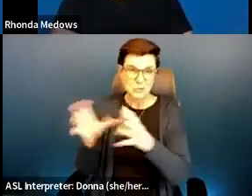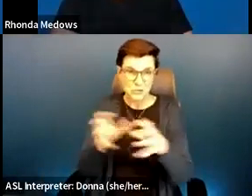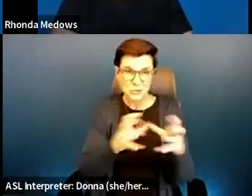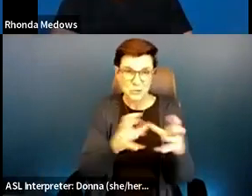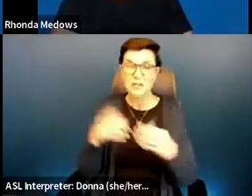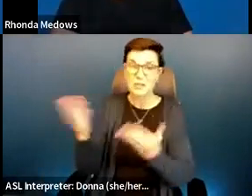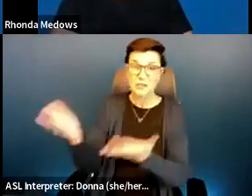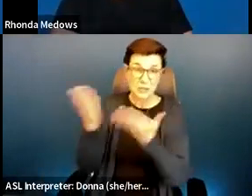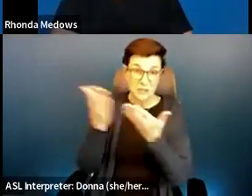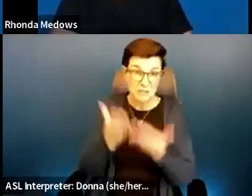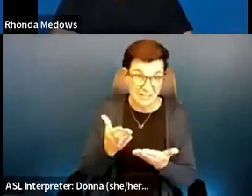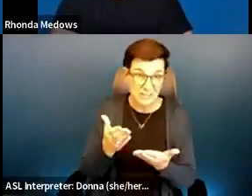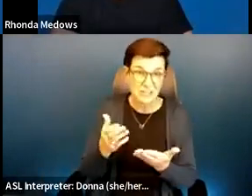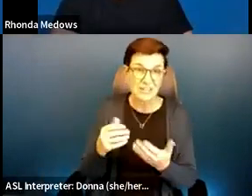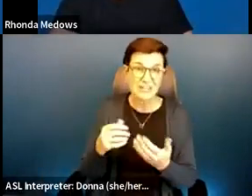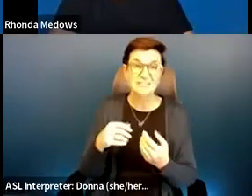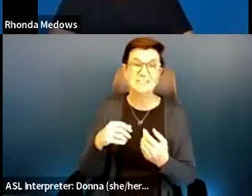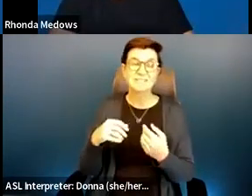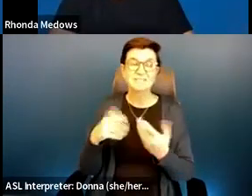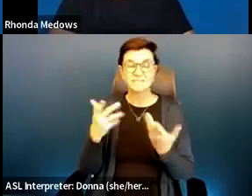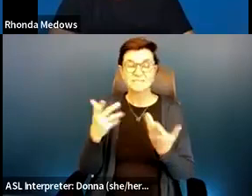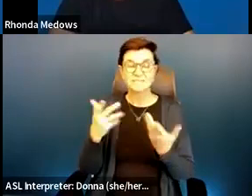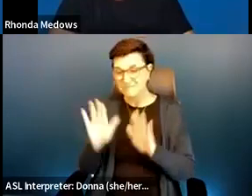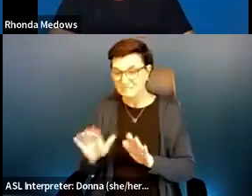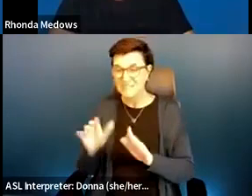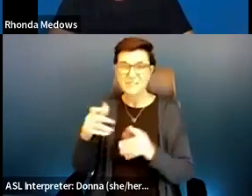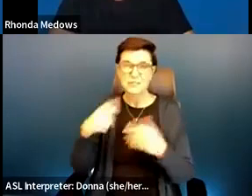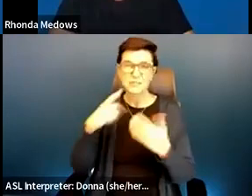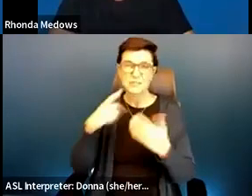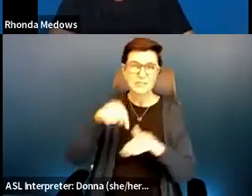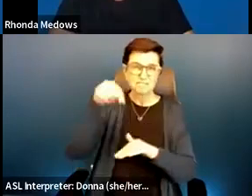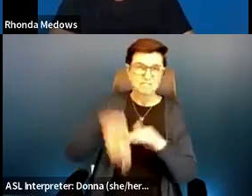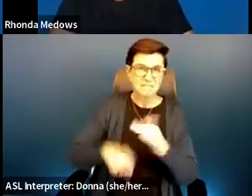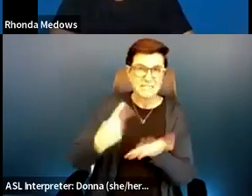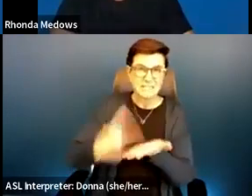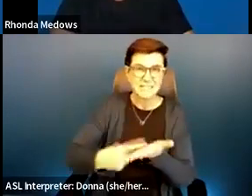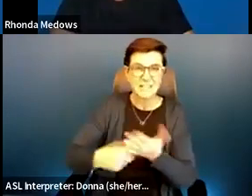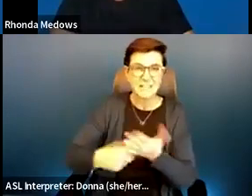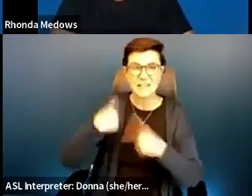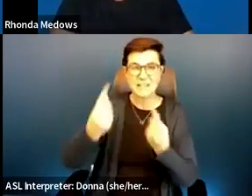from today's really robust discussions. And what I've really seen over the past year with the ACD being reconstituted,